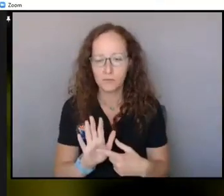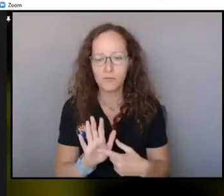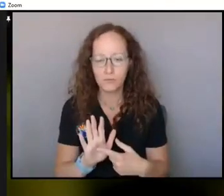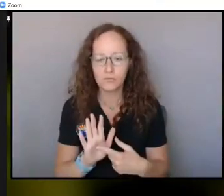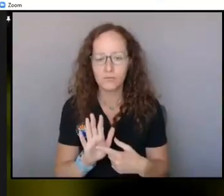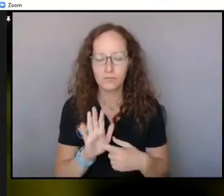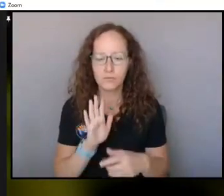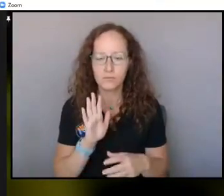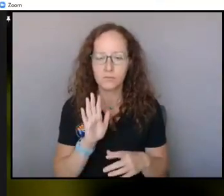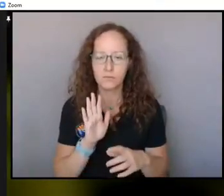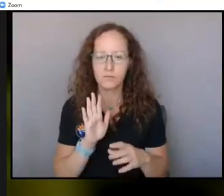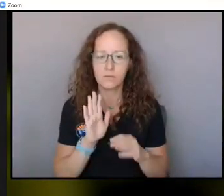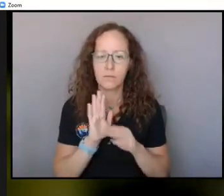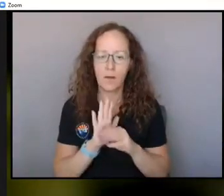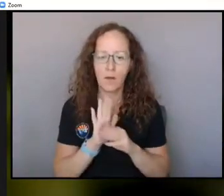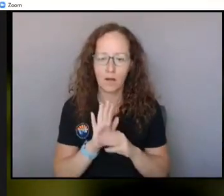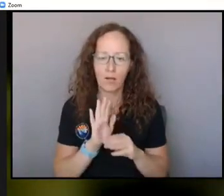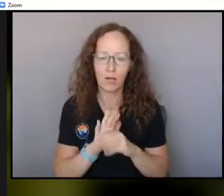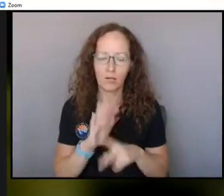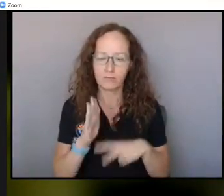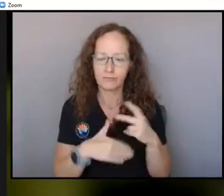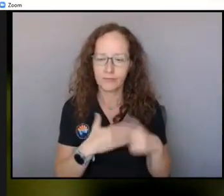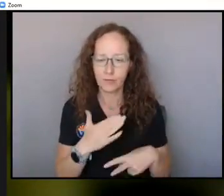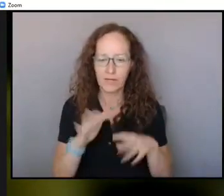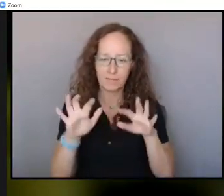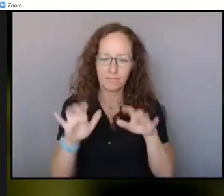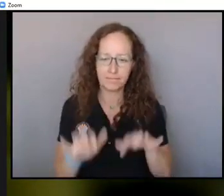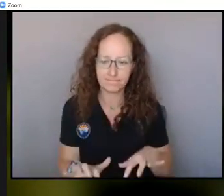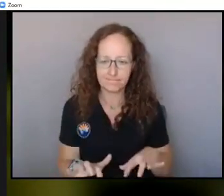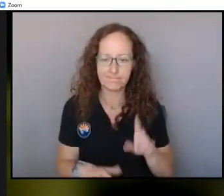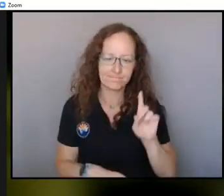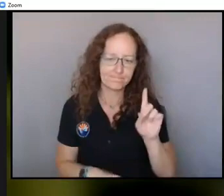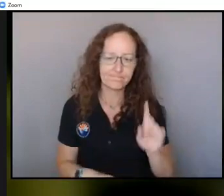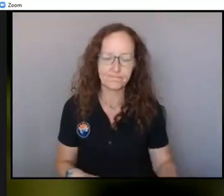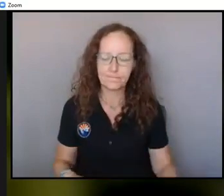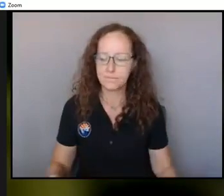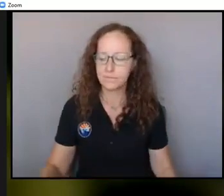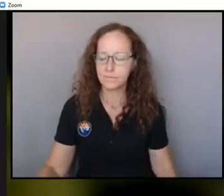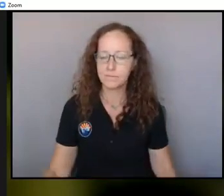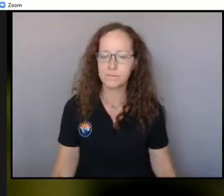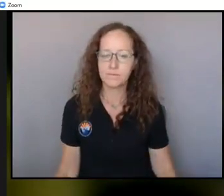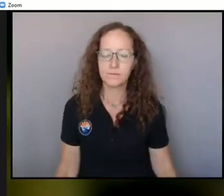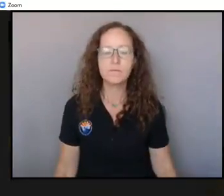RUNS WE DID. AND THESE -- THEY ARE NOT IMPRESSIVE, BUT I THINK THEY